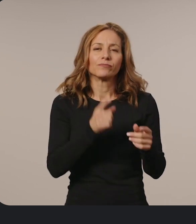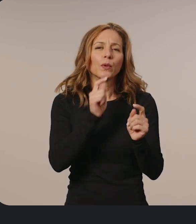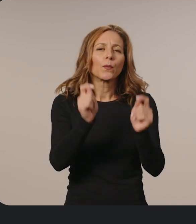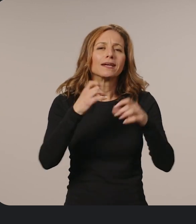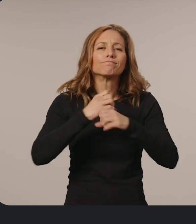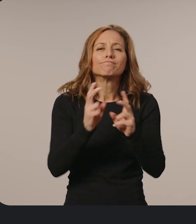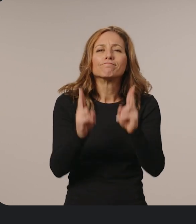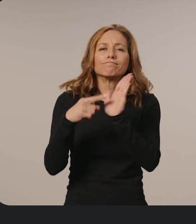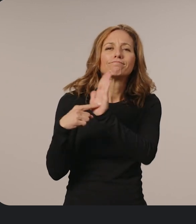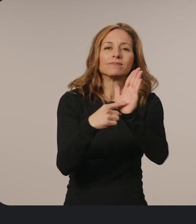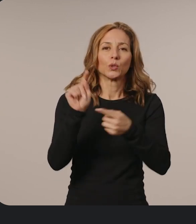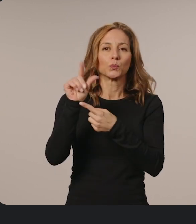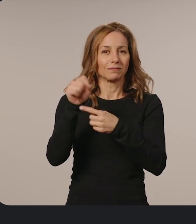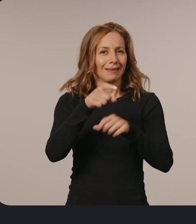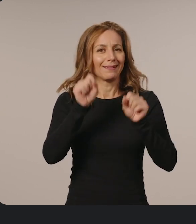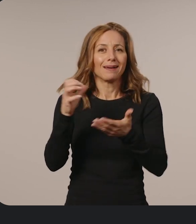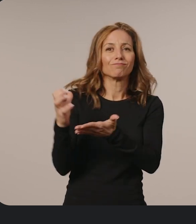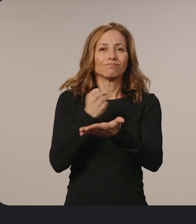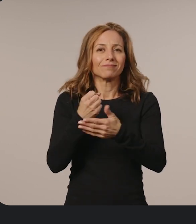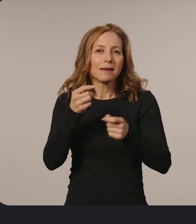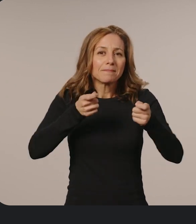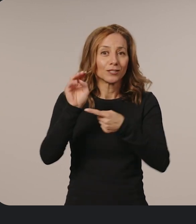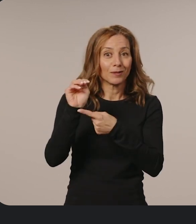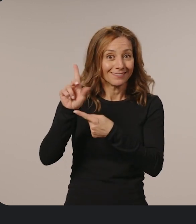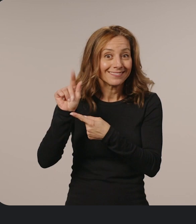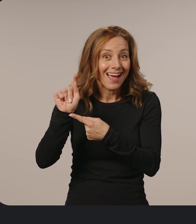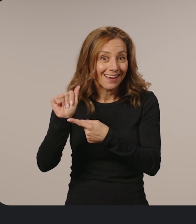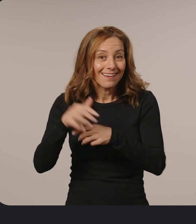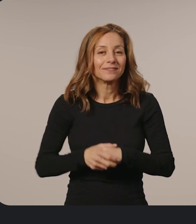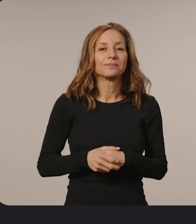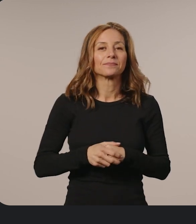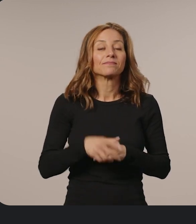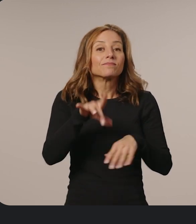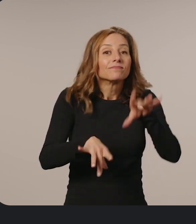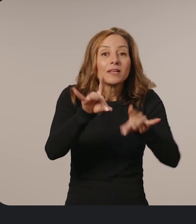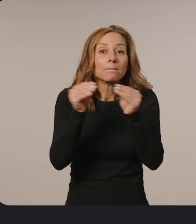This is just a quick snippet of the tools available to you for gathering and managing machine learning data.